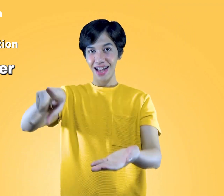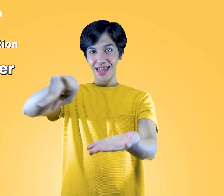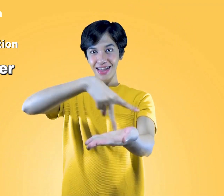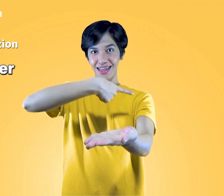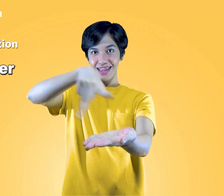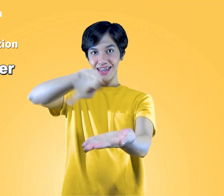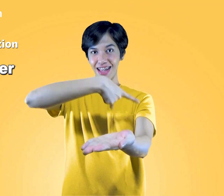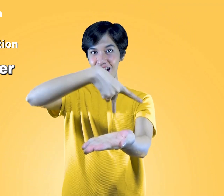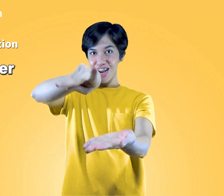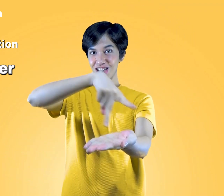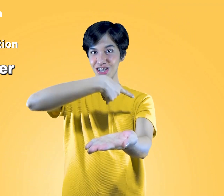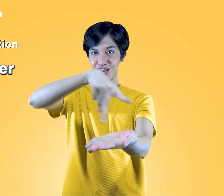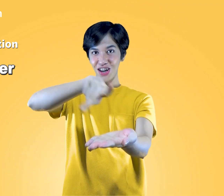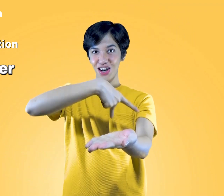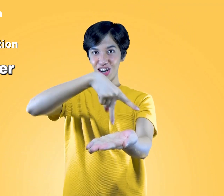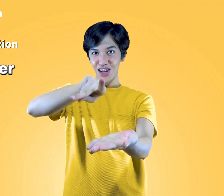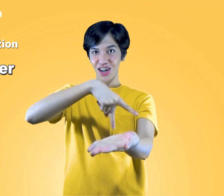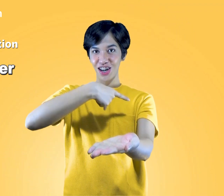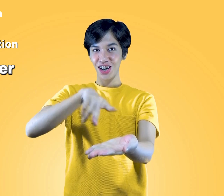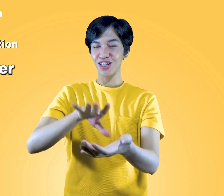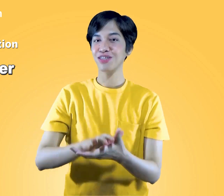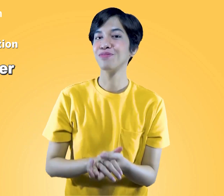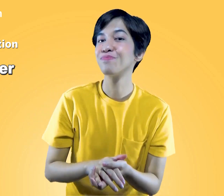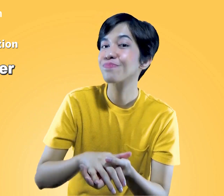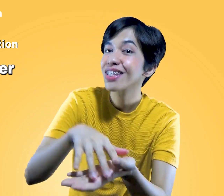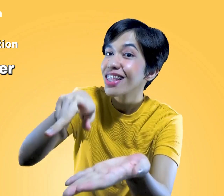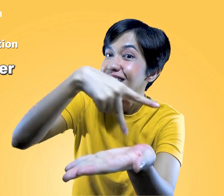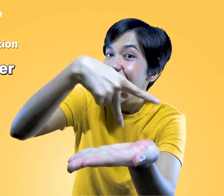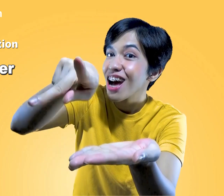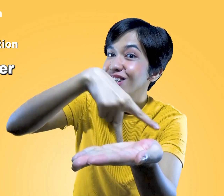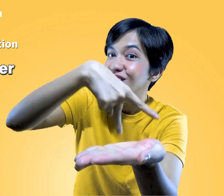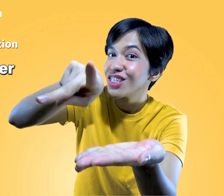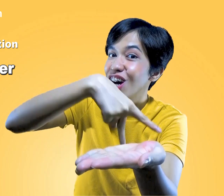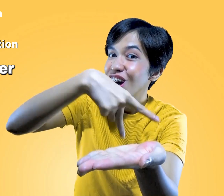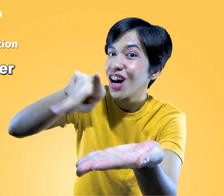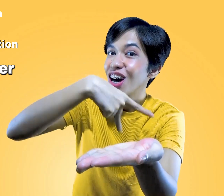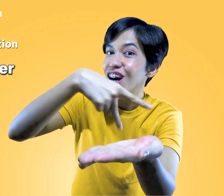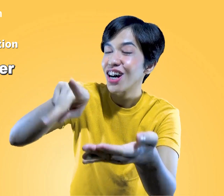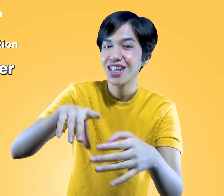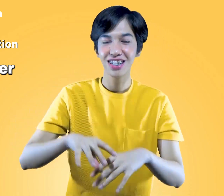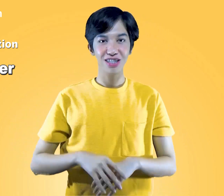Dancer